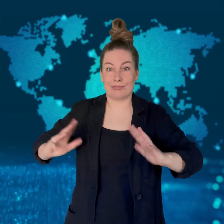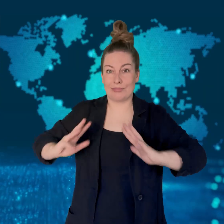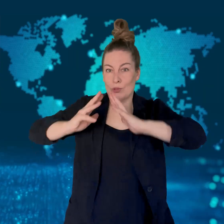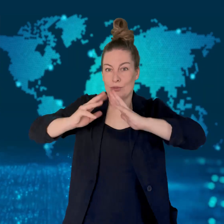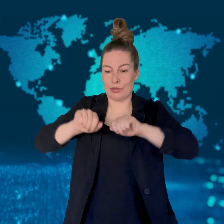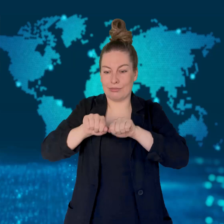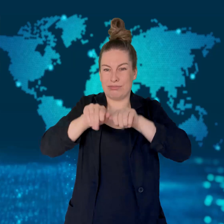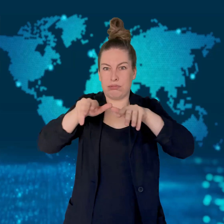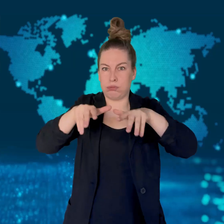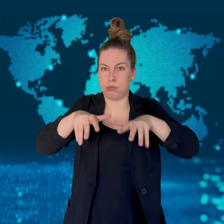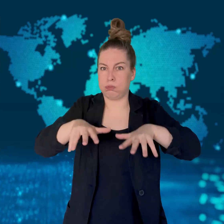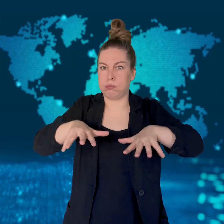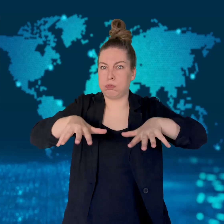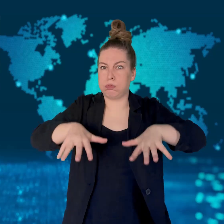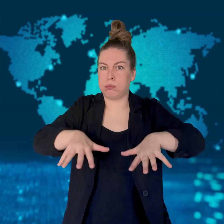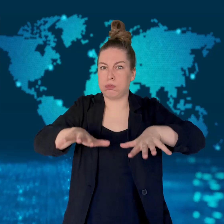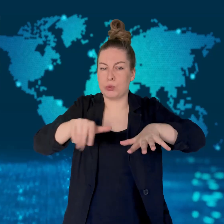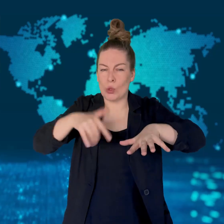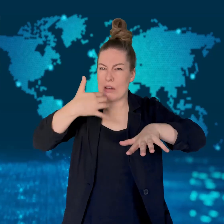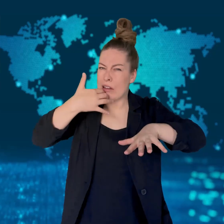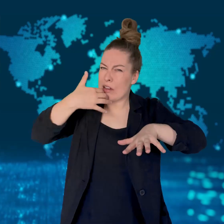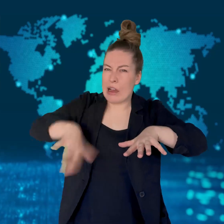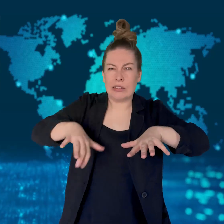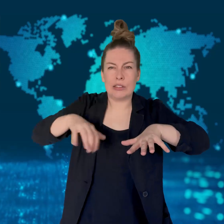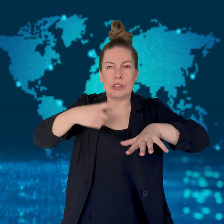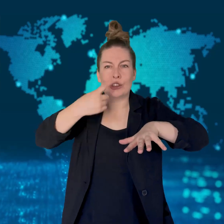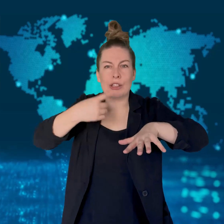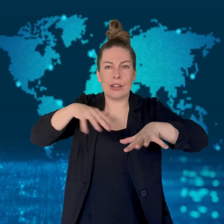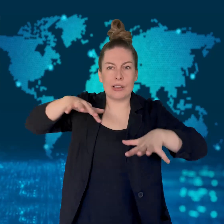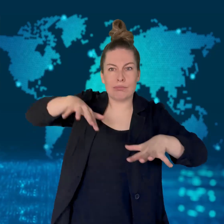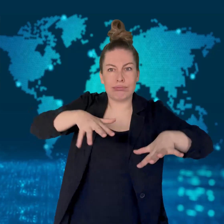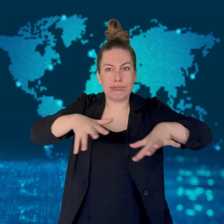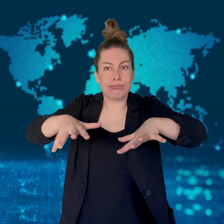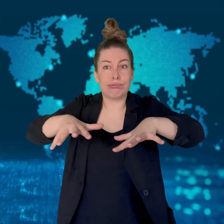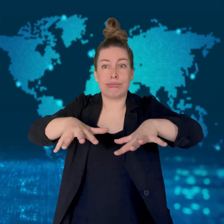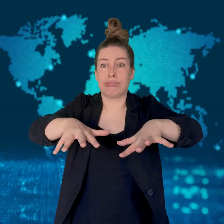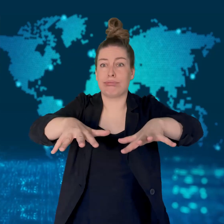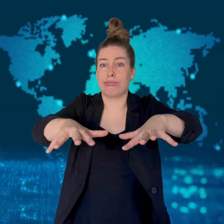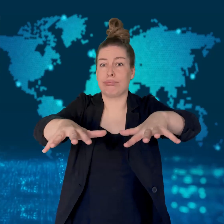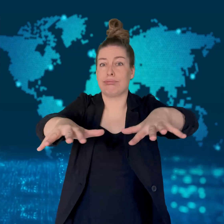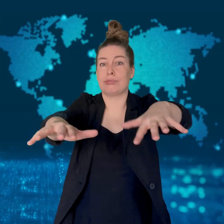Ruang island is a part of the province of North Sulawesi in Indonesia.